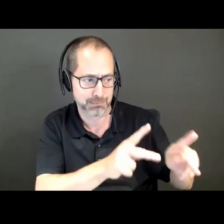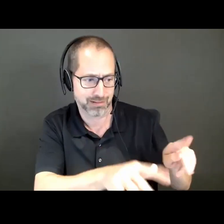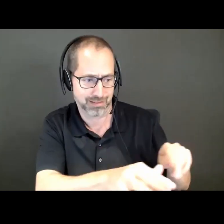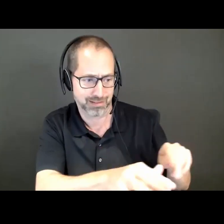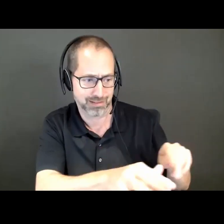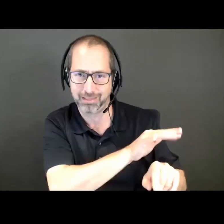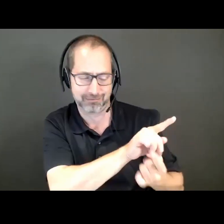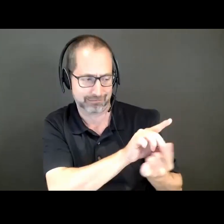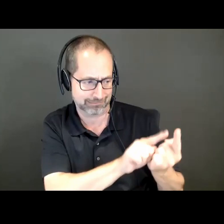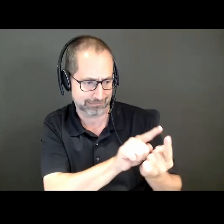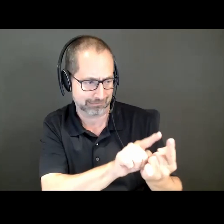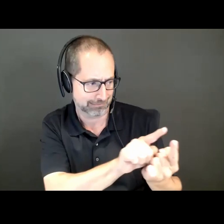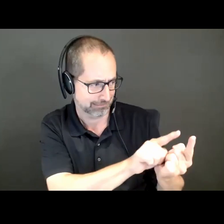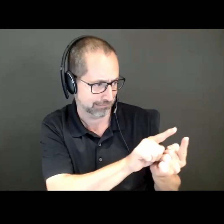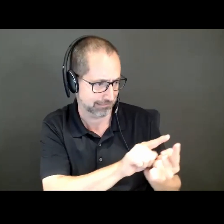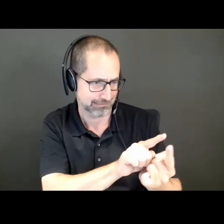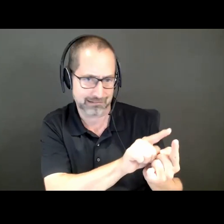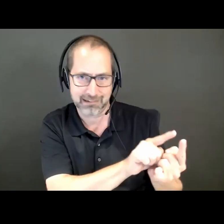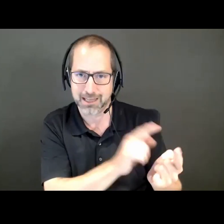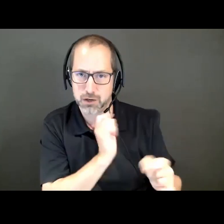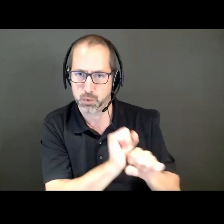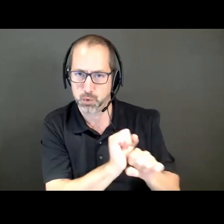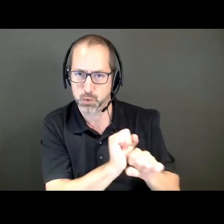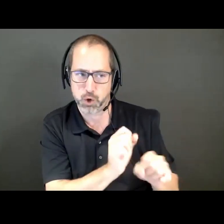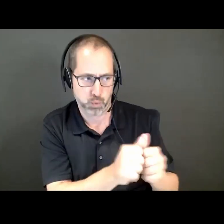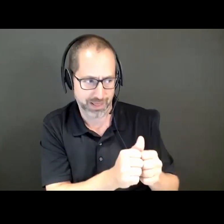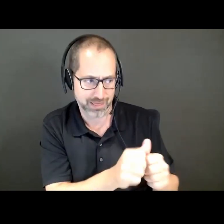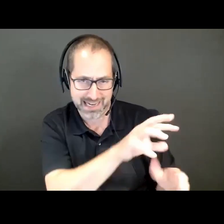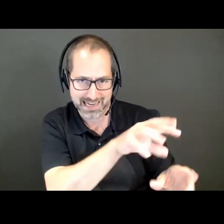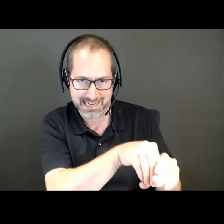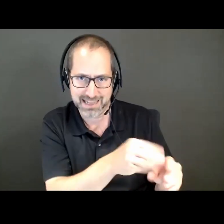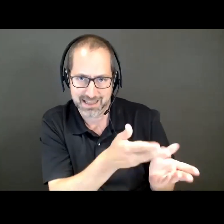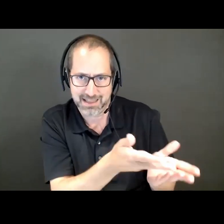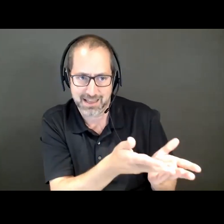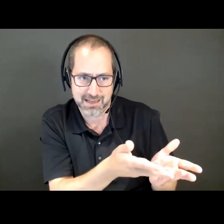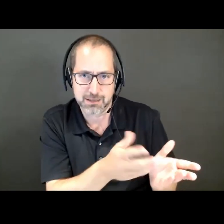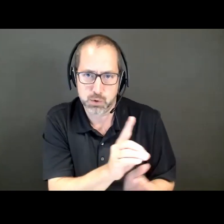and in, because disabled people tend to look to community in order to have the supports to live.